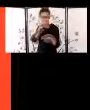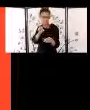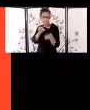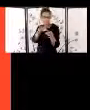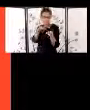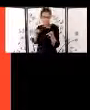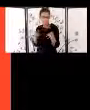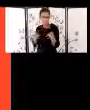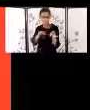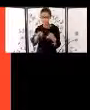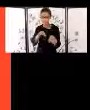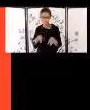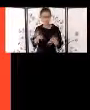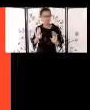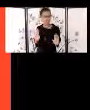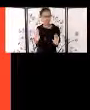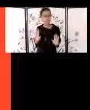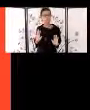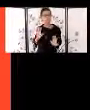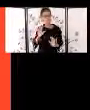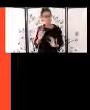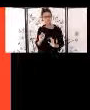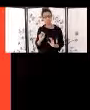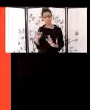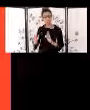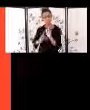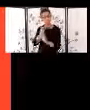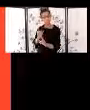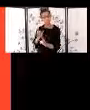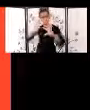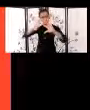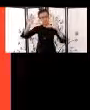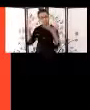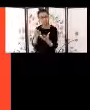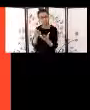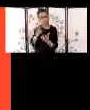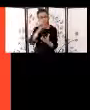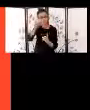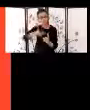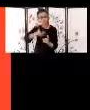and complete narrative of who you are, what you want to do, how, why its relevant, and